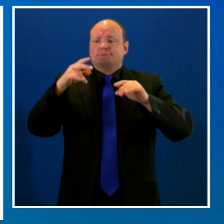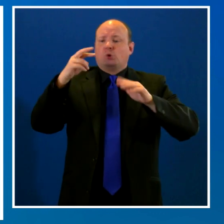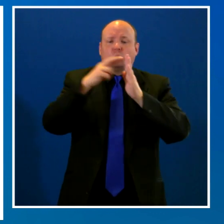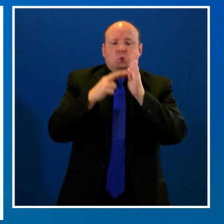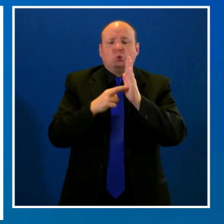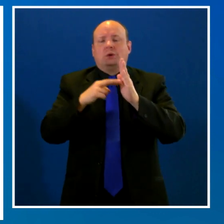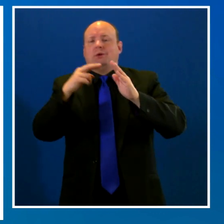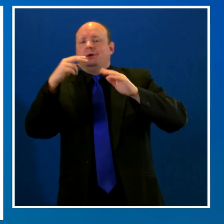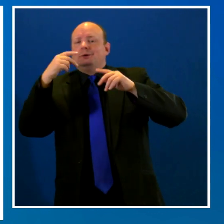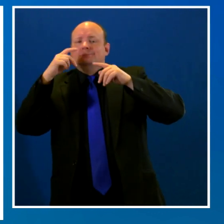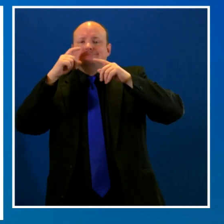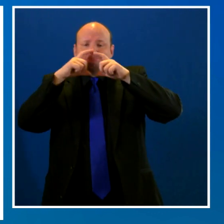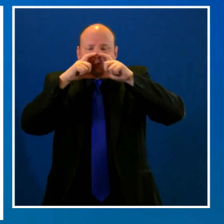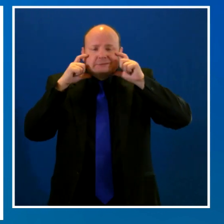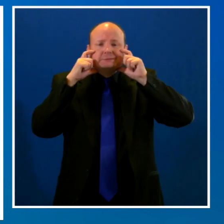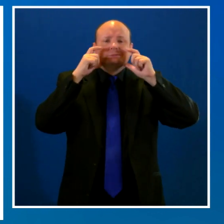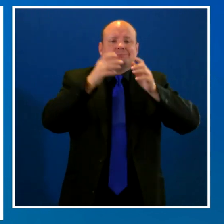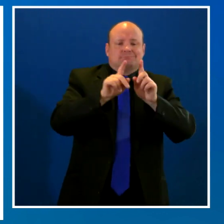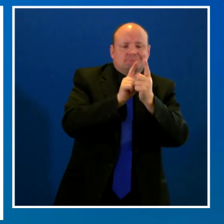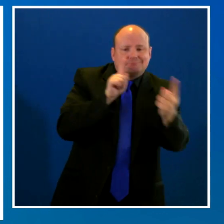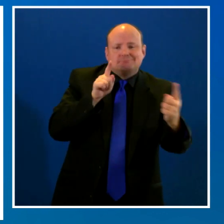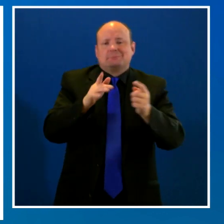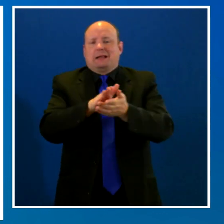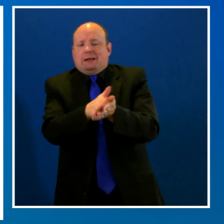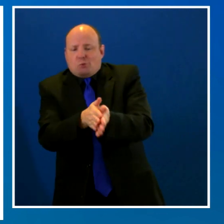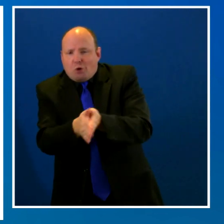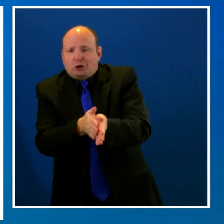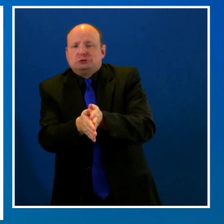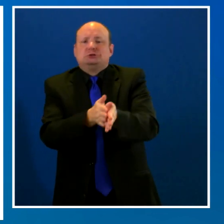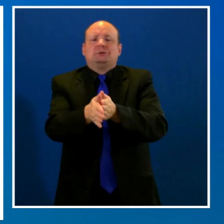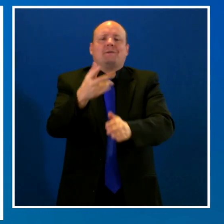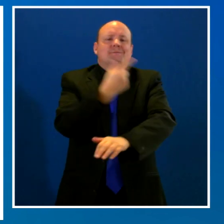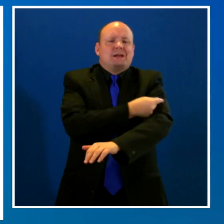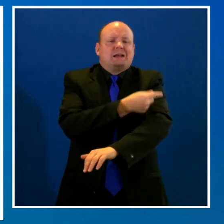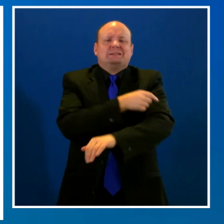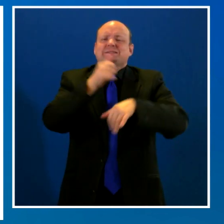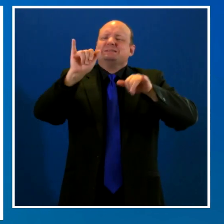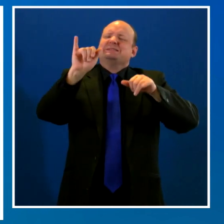vaccinated remain the best strategies for us to move beyond the pandemic.